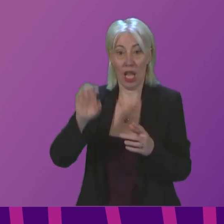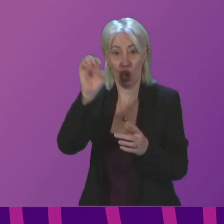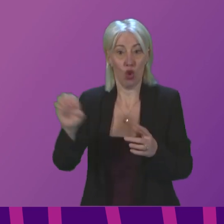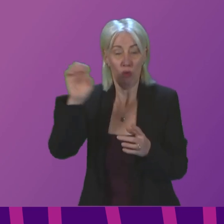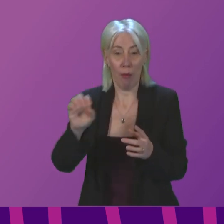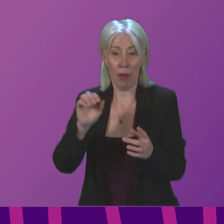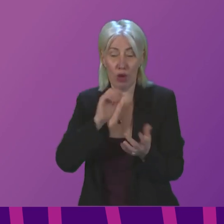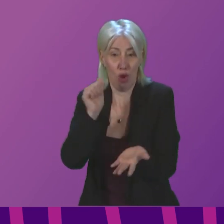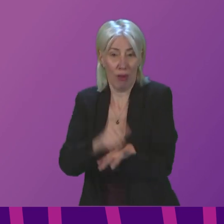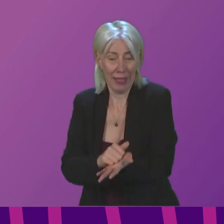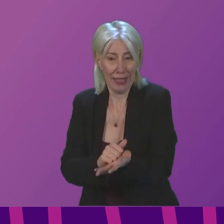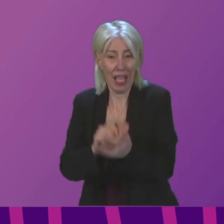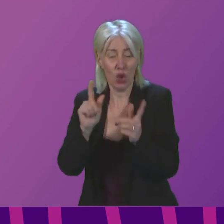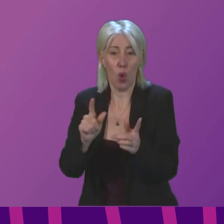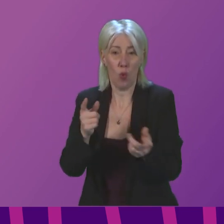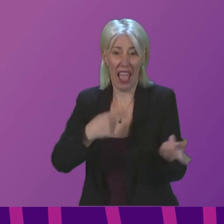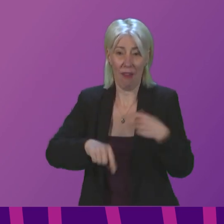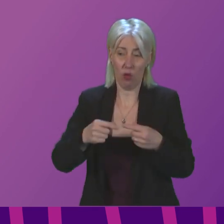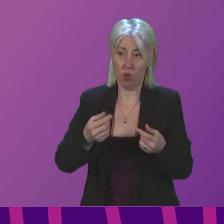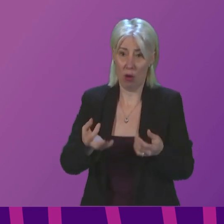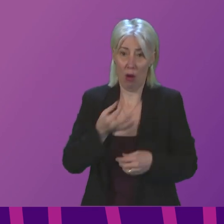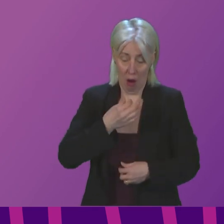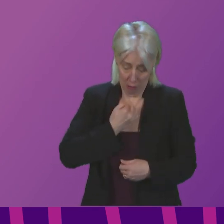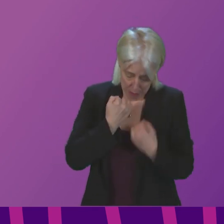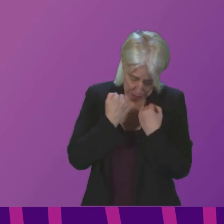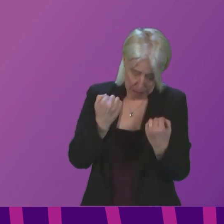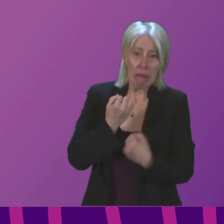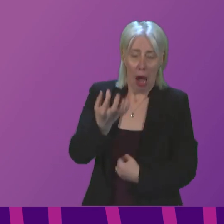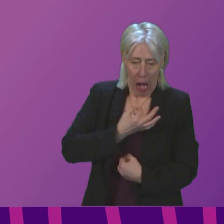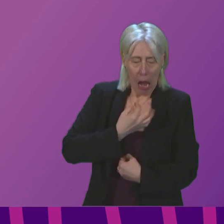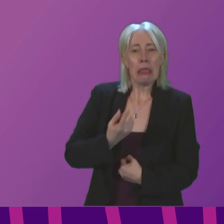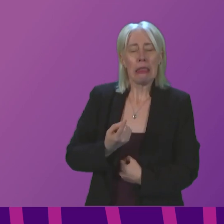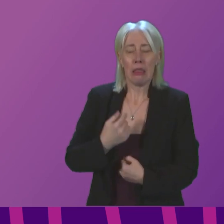The question that we have to ask ourselves is whether our justice system and the approaches